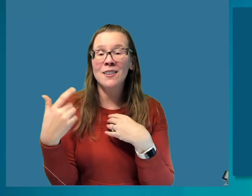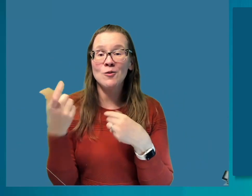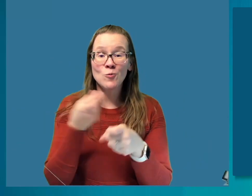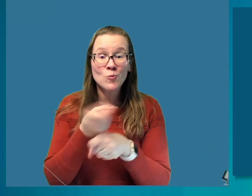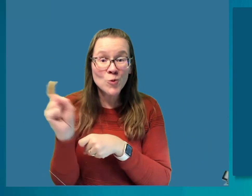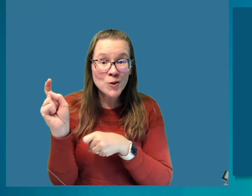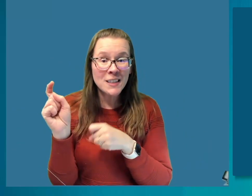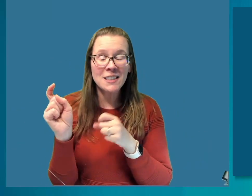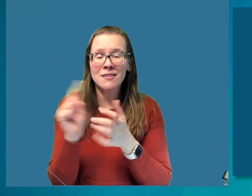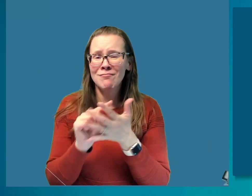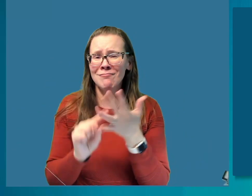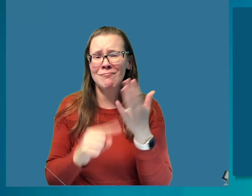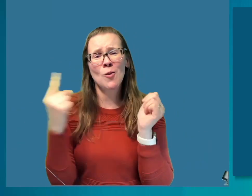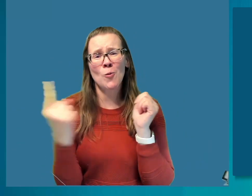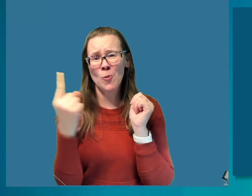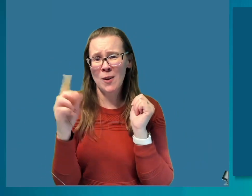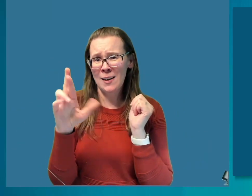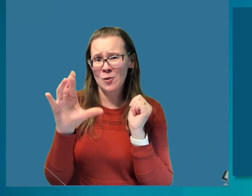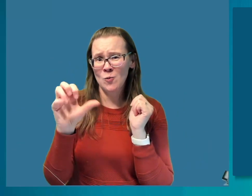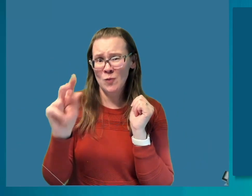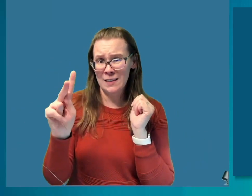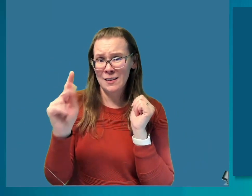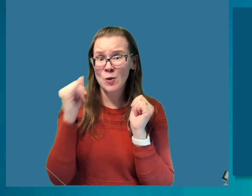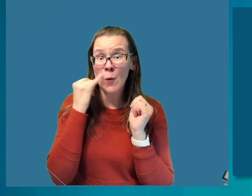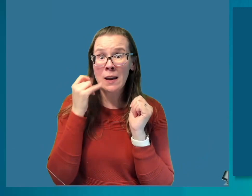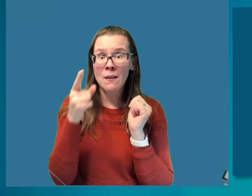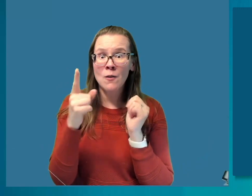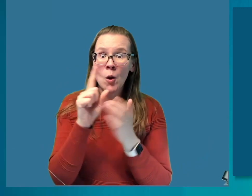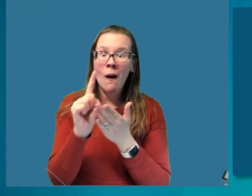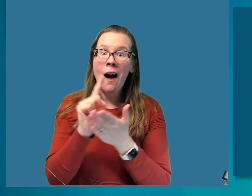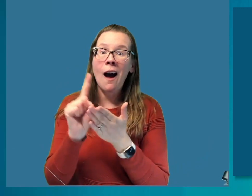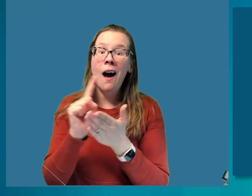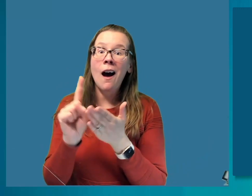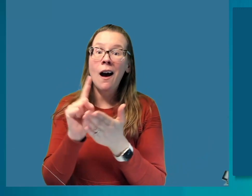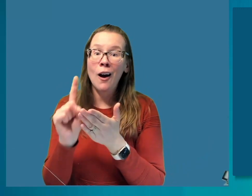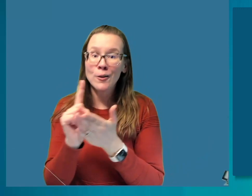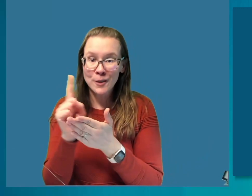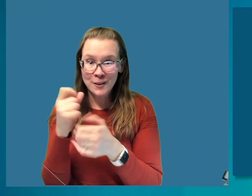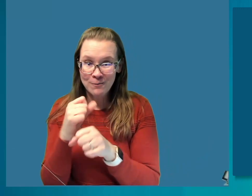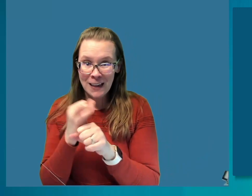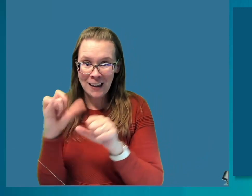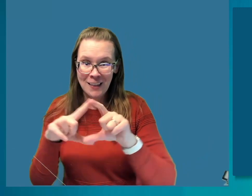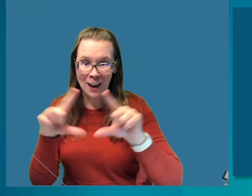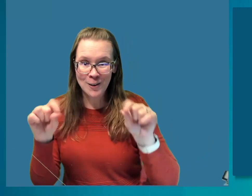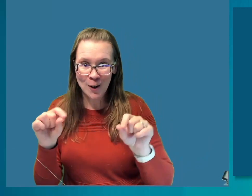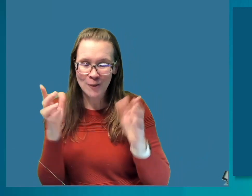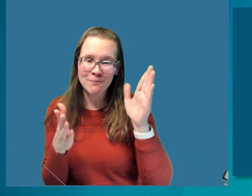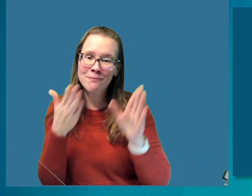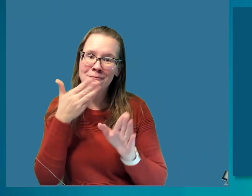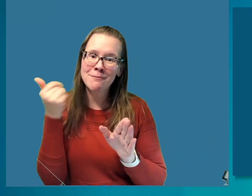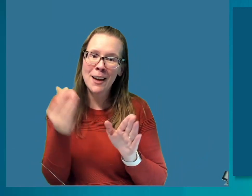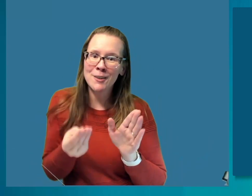There's always a risk of losing, uh, things that you mail. And so I do not recommend,